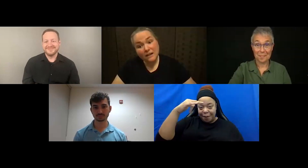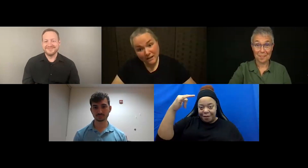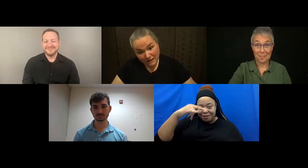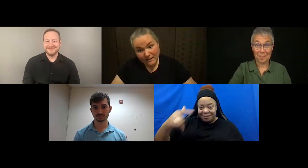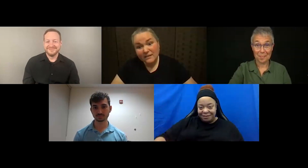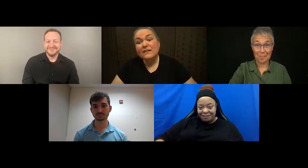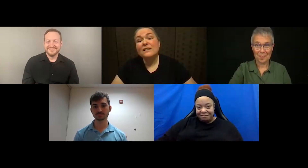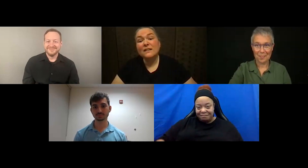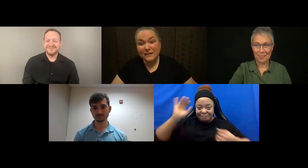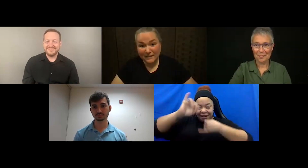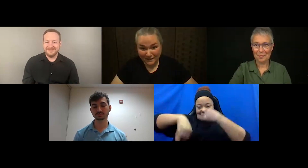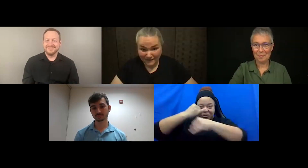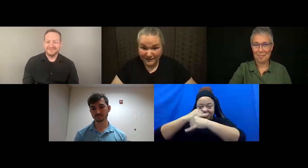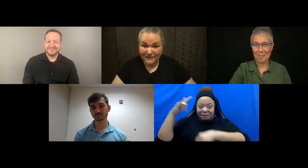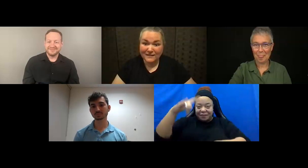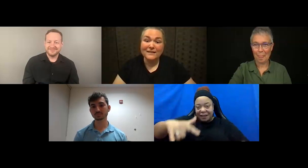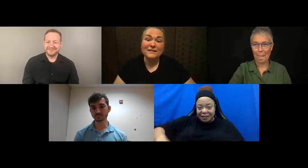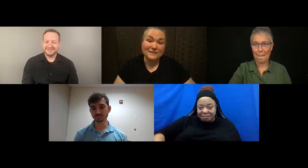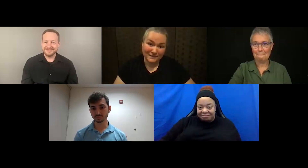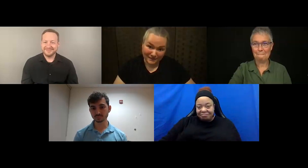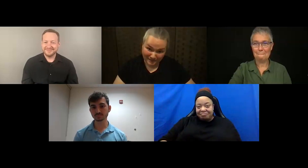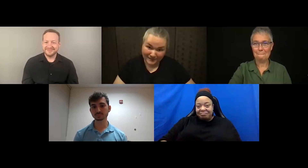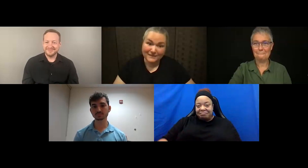Erin: In the airport, international airports.